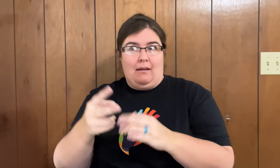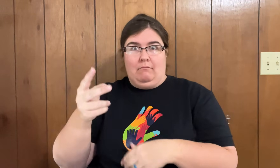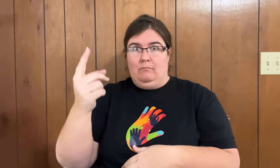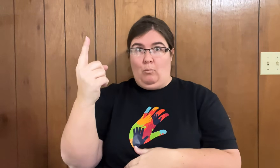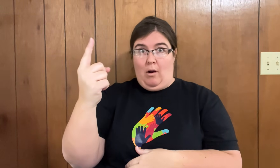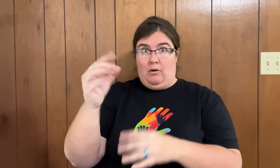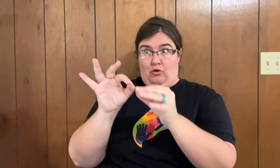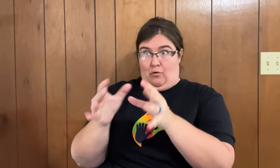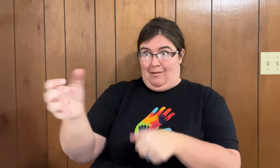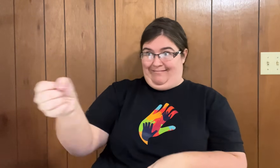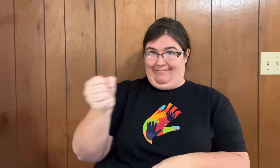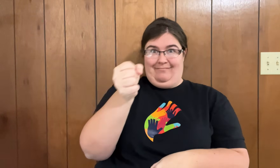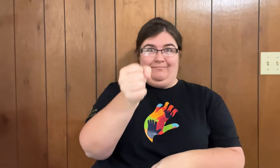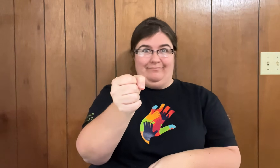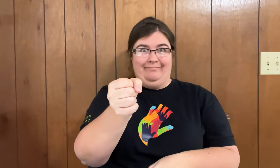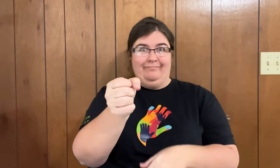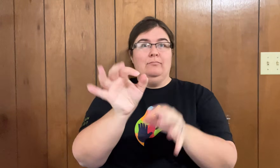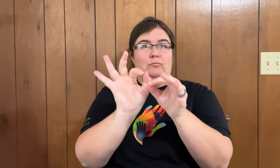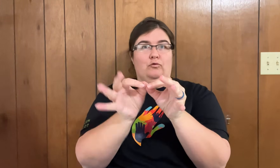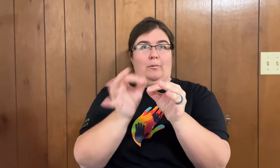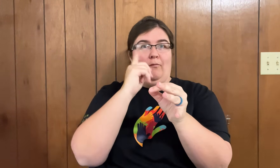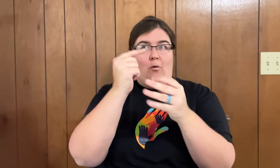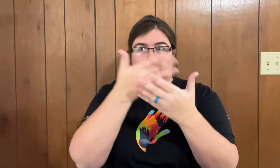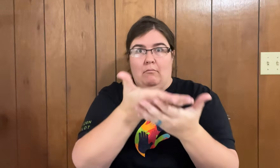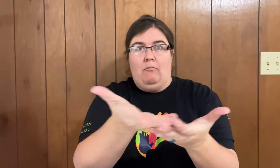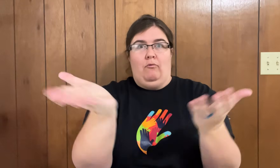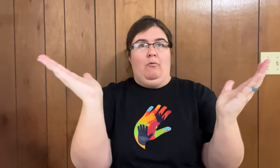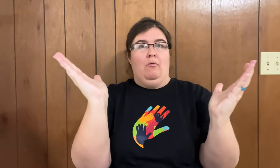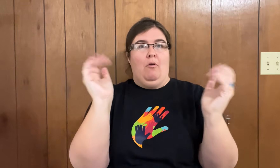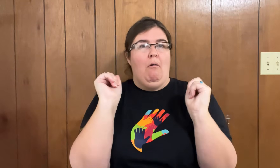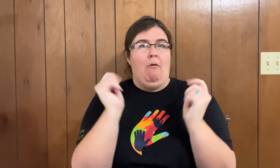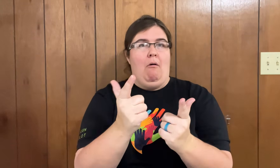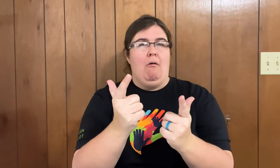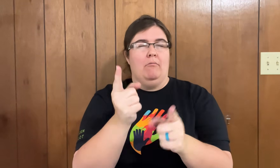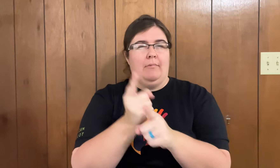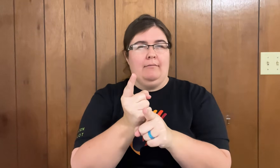meaning you can have an ASL interpreter for everything.